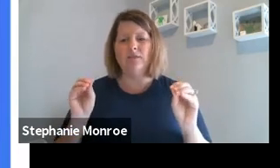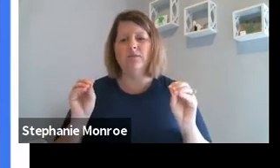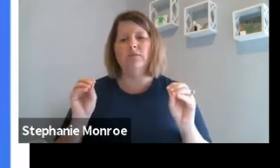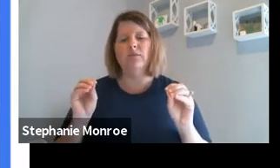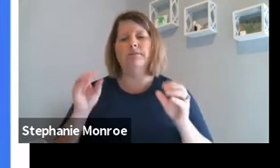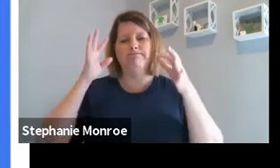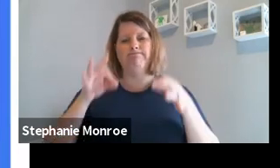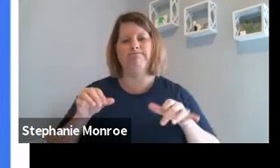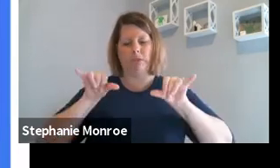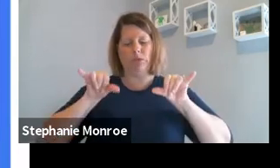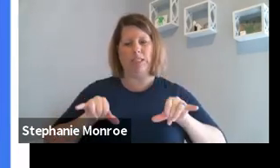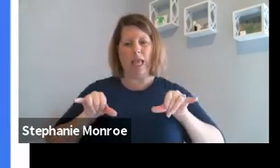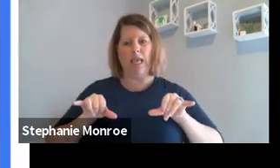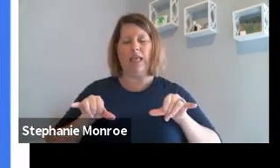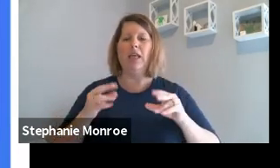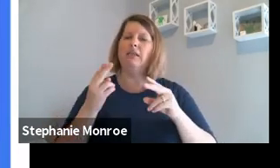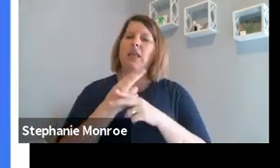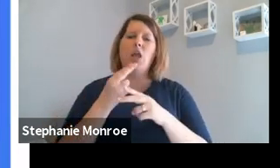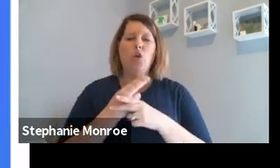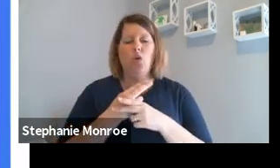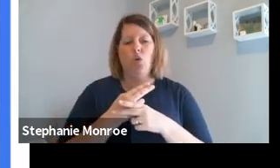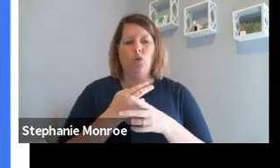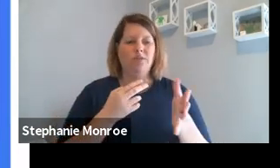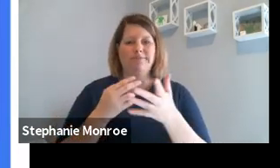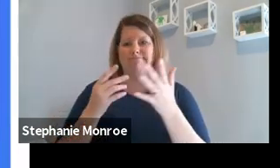And they choose to self medicate themselves often,